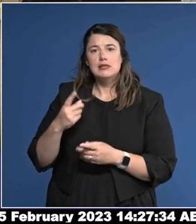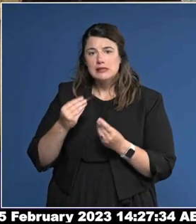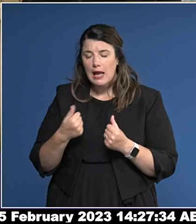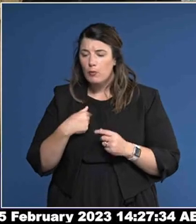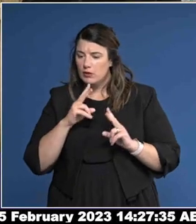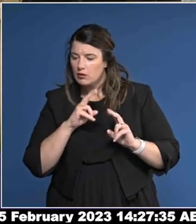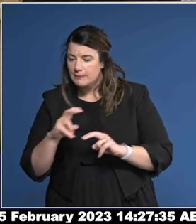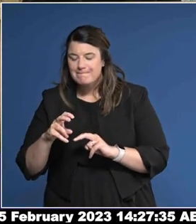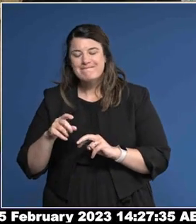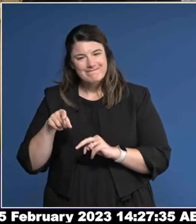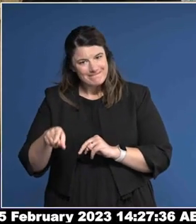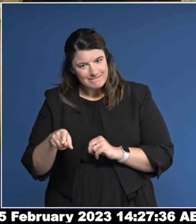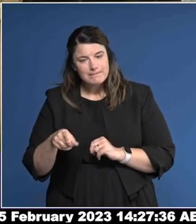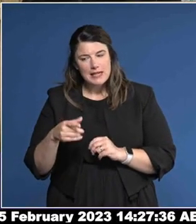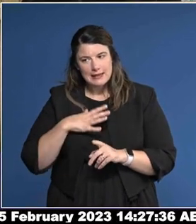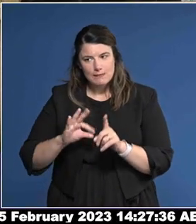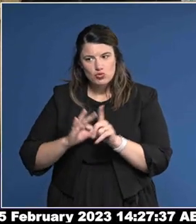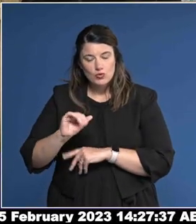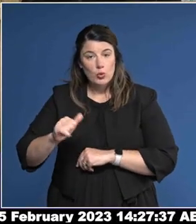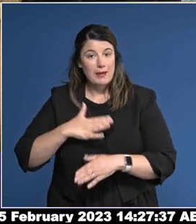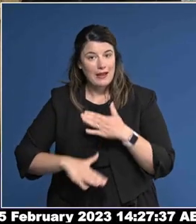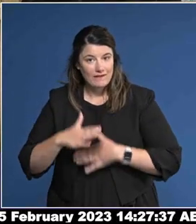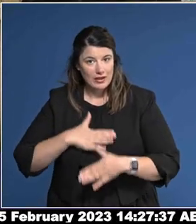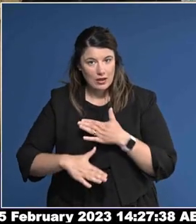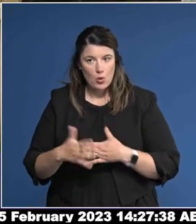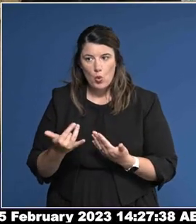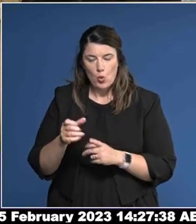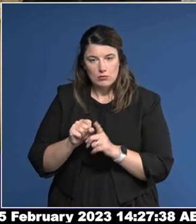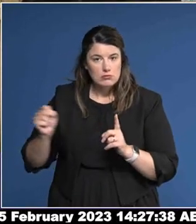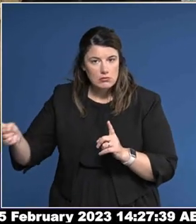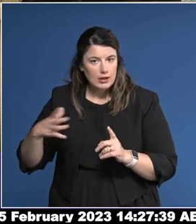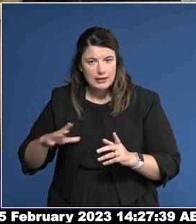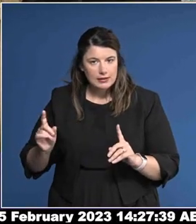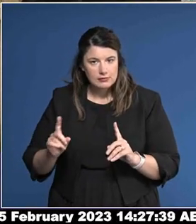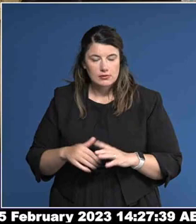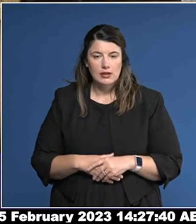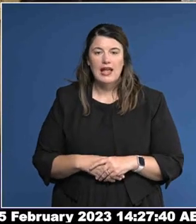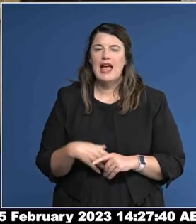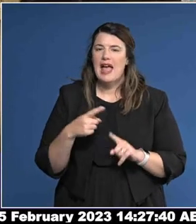But we do encourage, as I mentioned, a no-wrong-door policy where people can bring